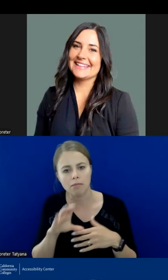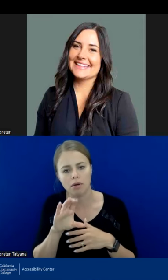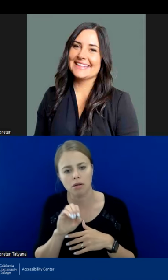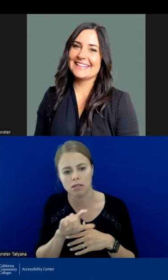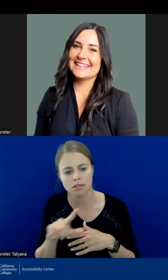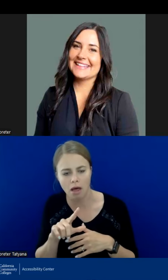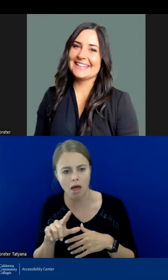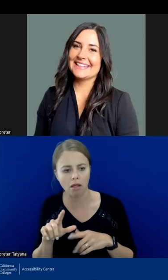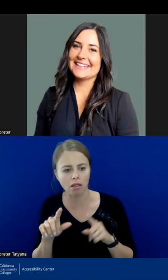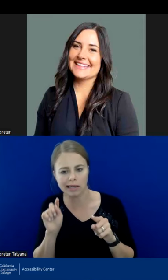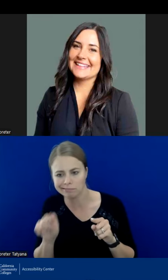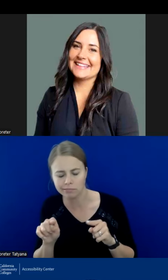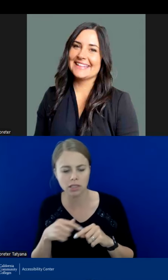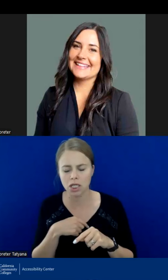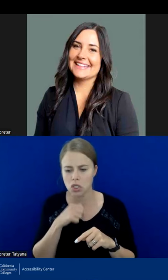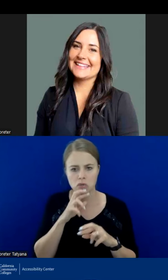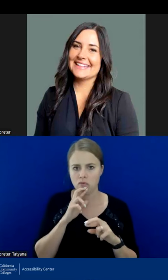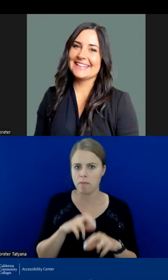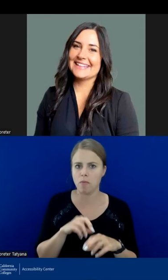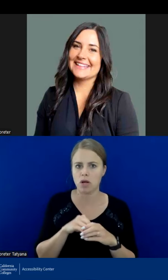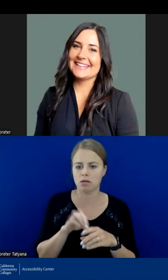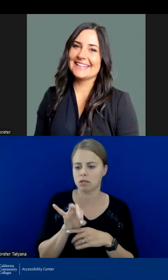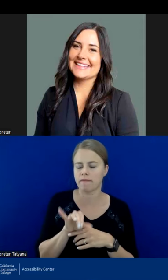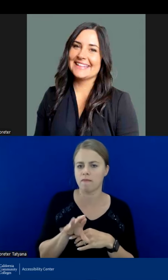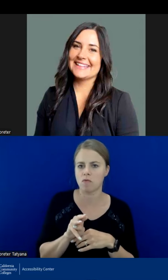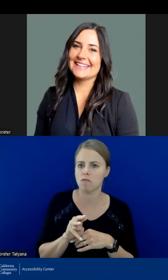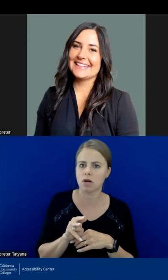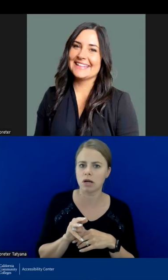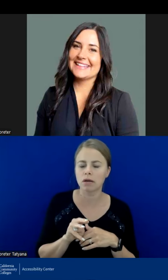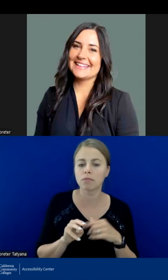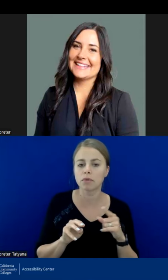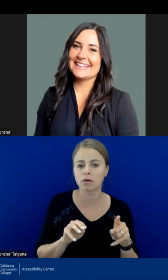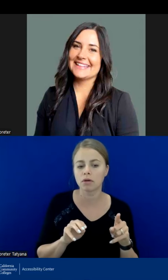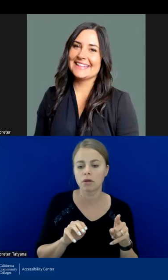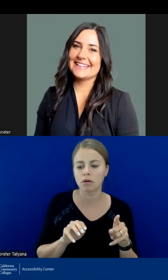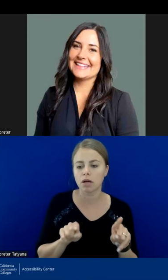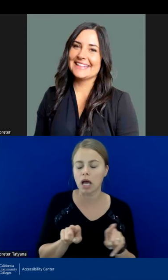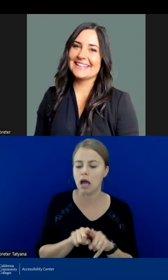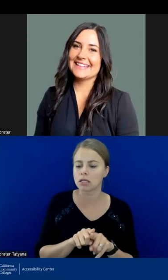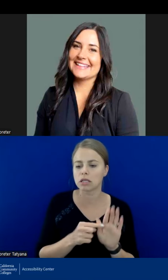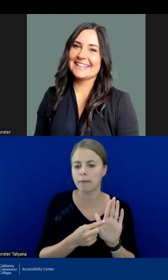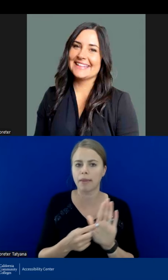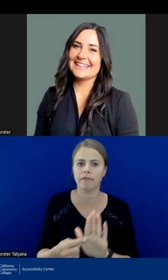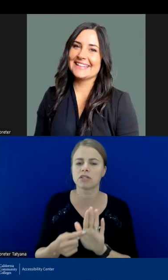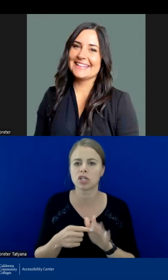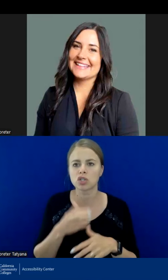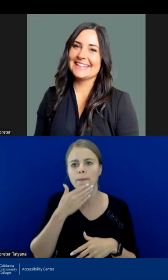They do not report it in a form as a manifestation of a better, to a human being.